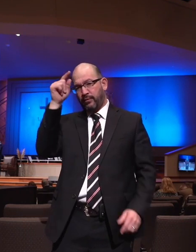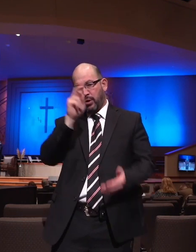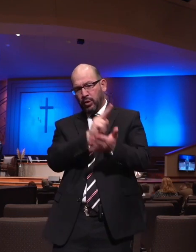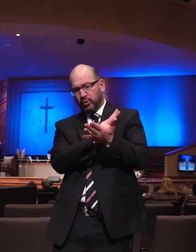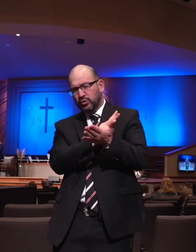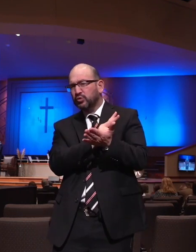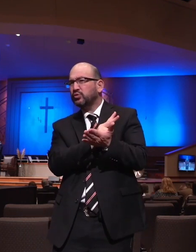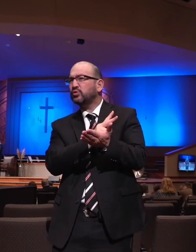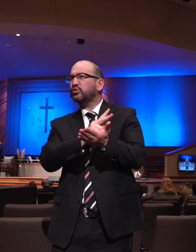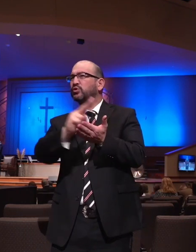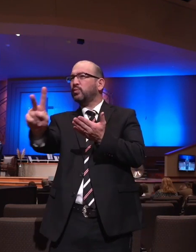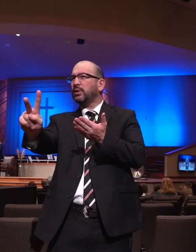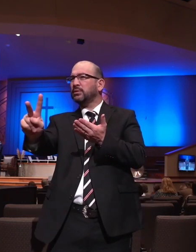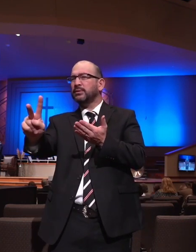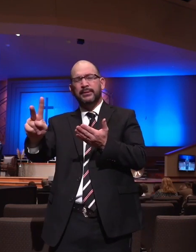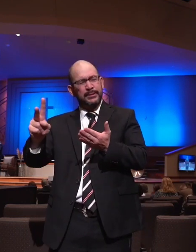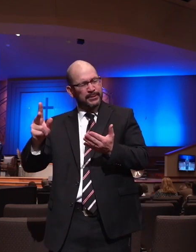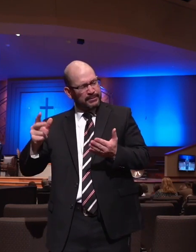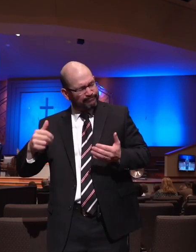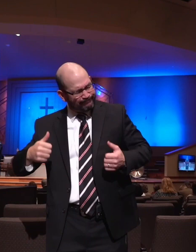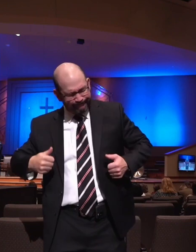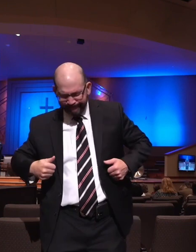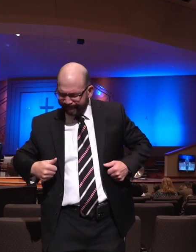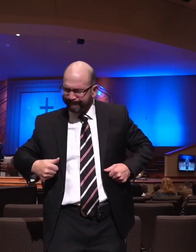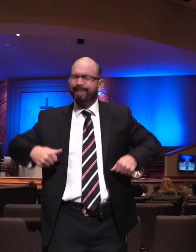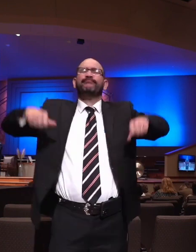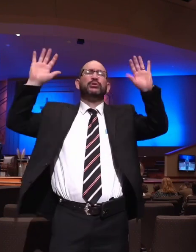really surrender over to be the little maid